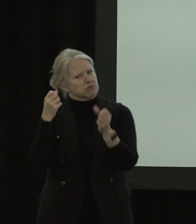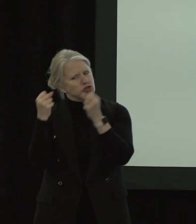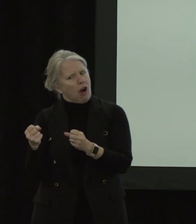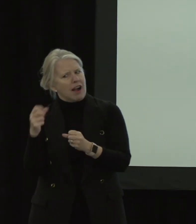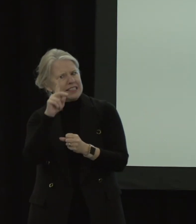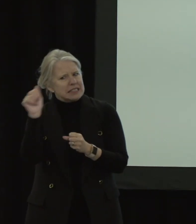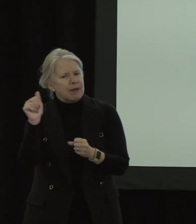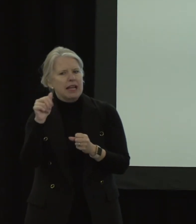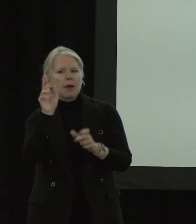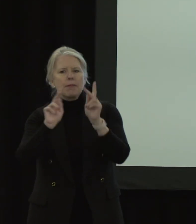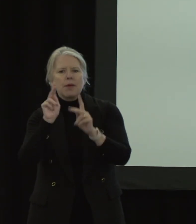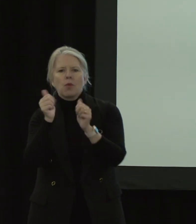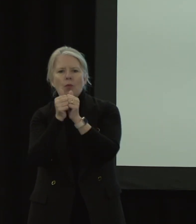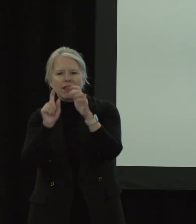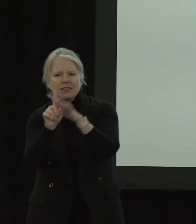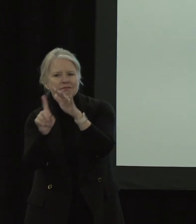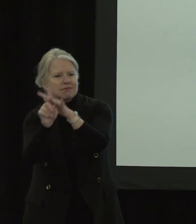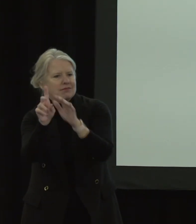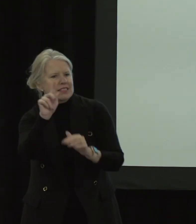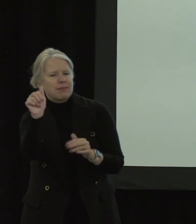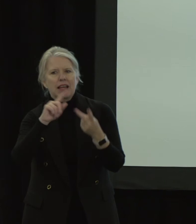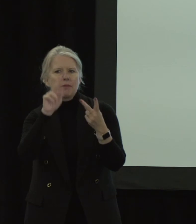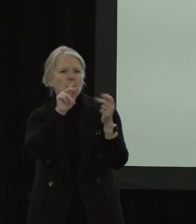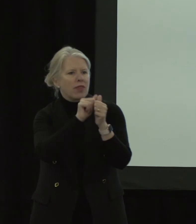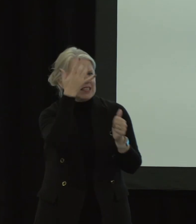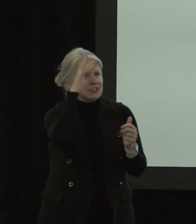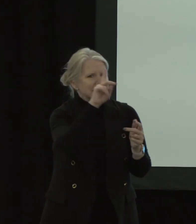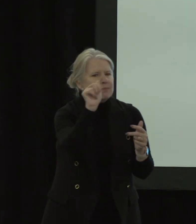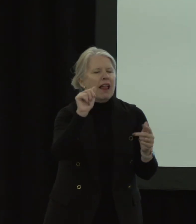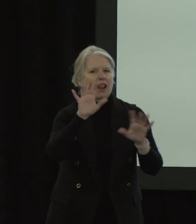episodic disabilities, those who have intellectual disabilities, some from my